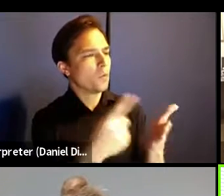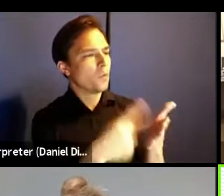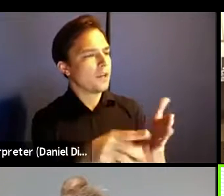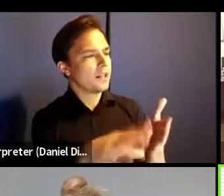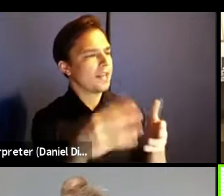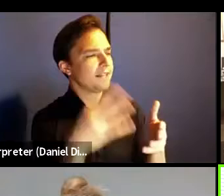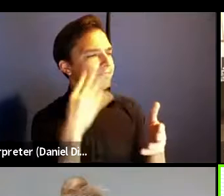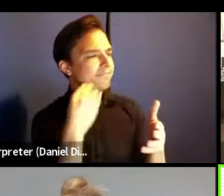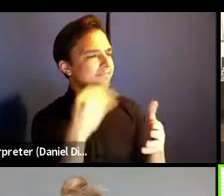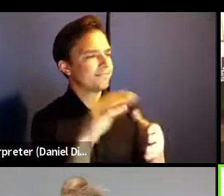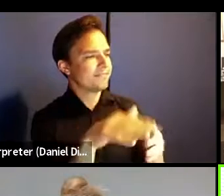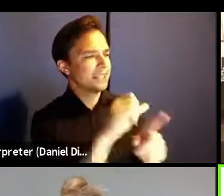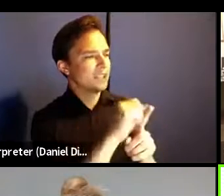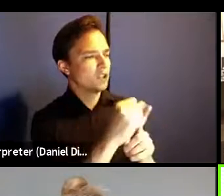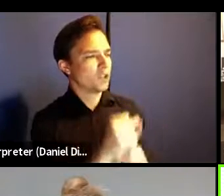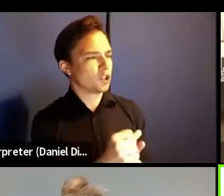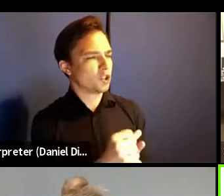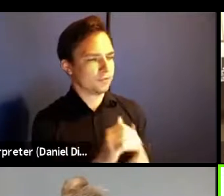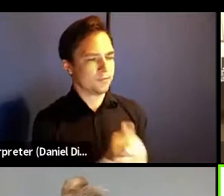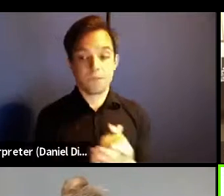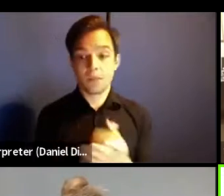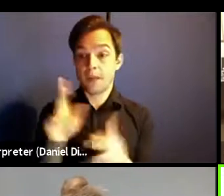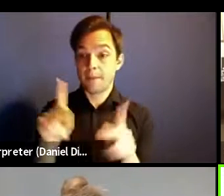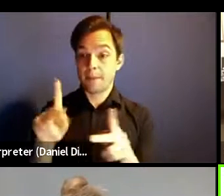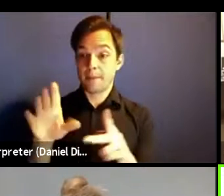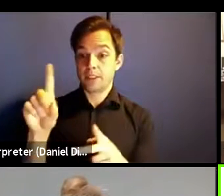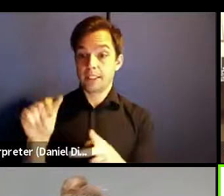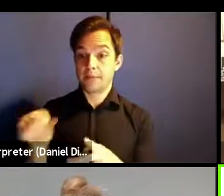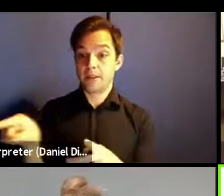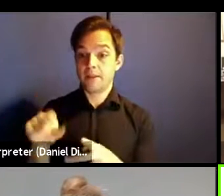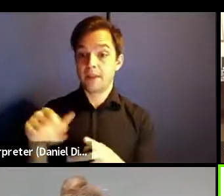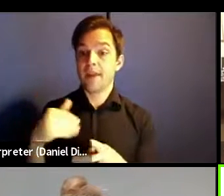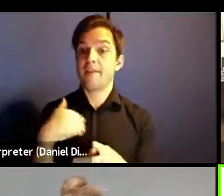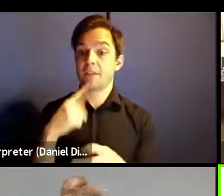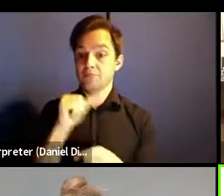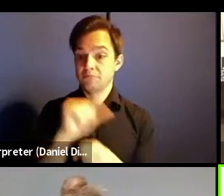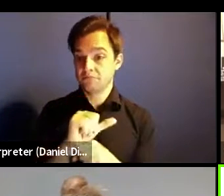Thank you, Debra. yeah. People with disabilities have an absolutely essential role